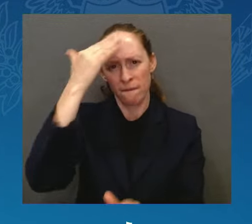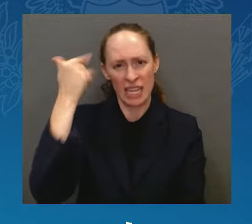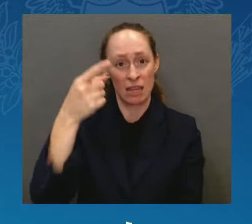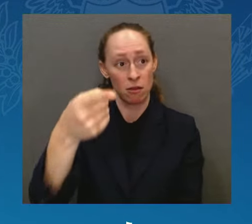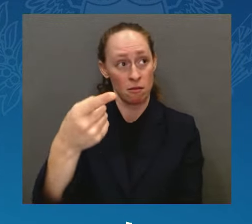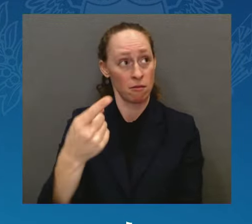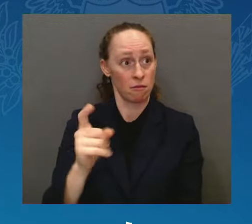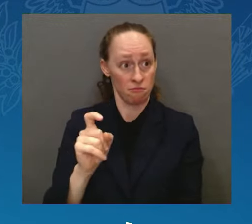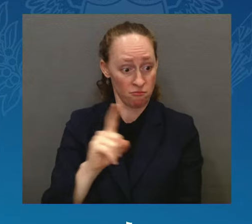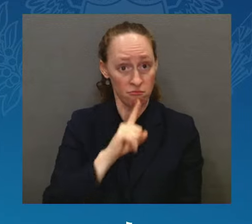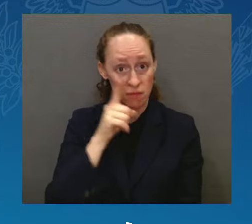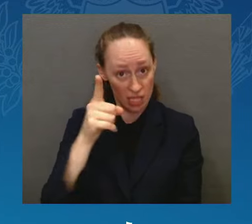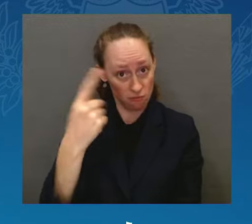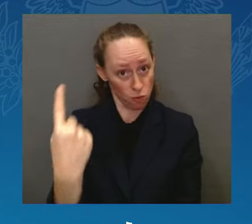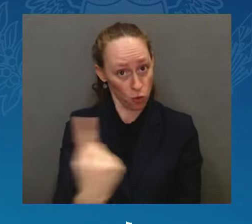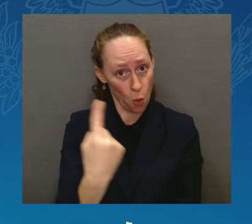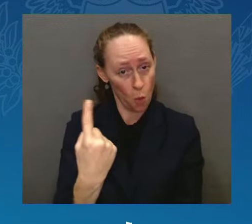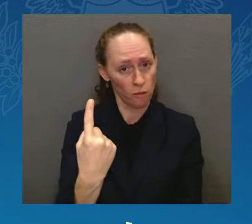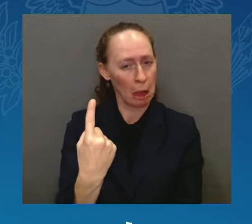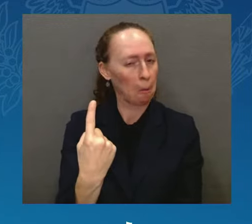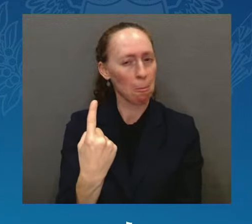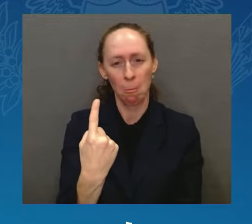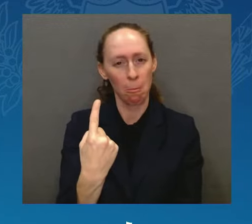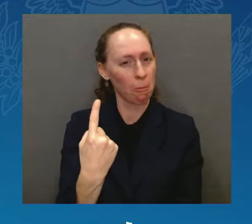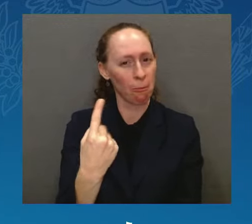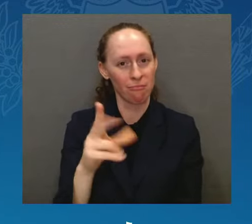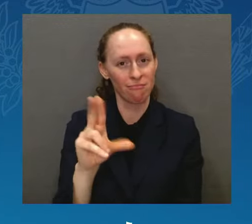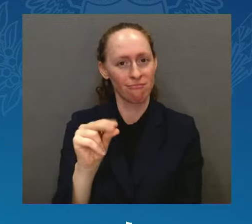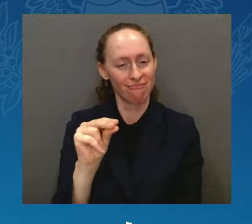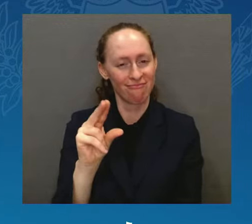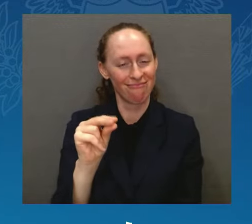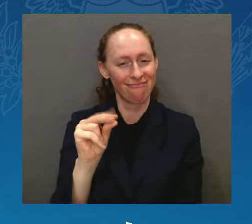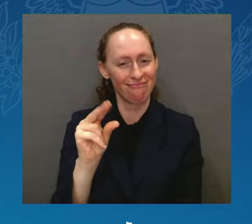You always walk in those rooms with your chin up